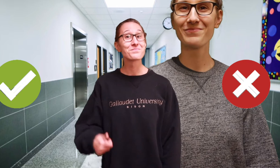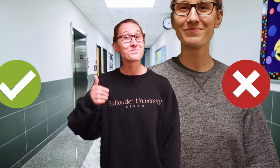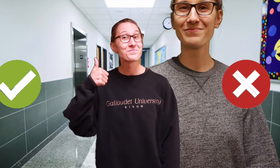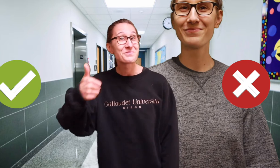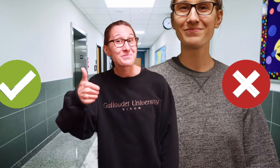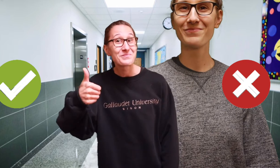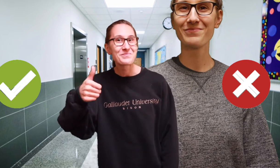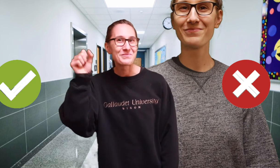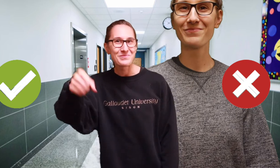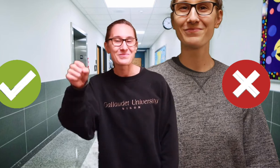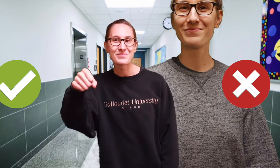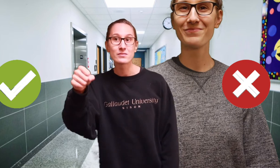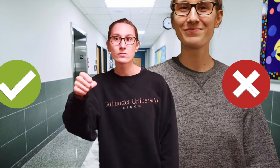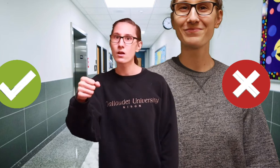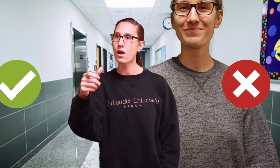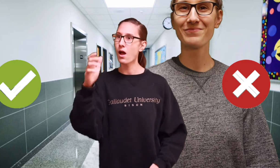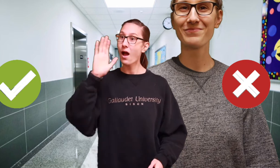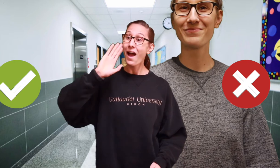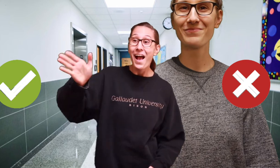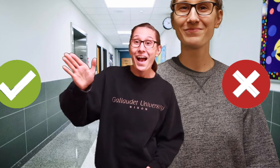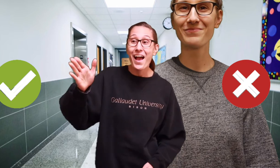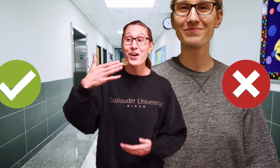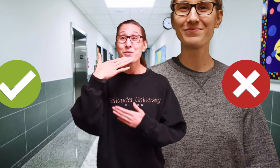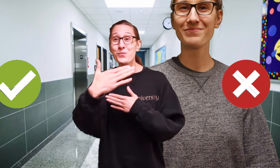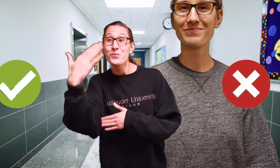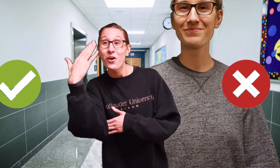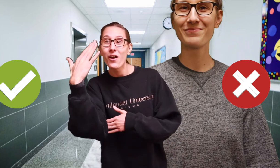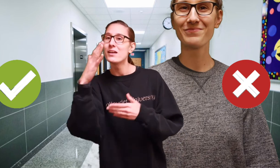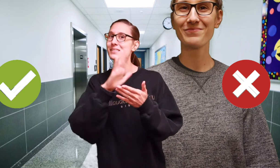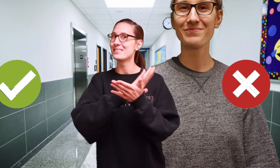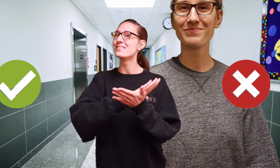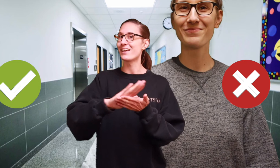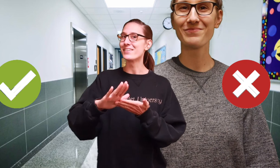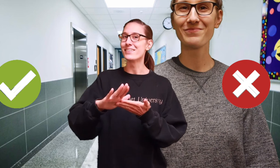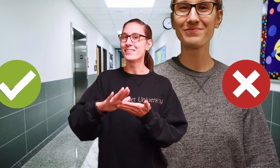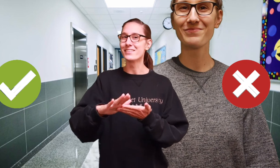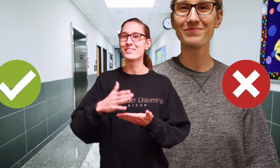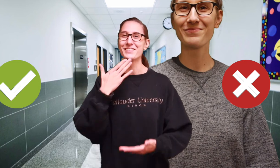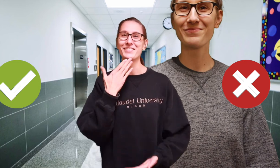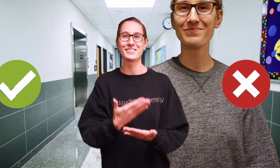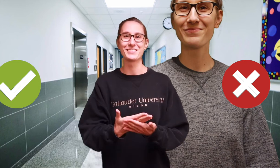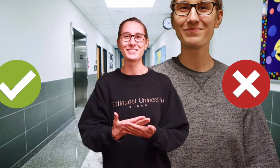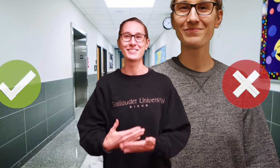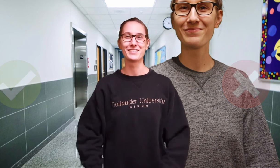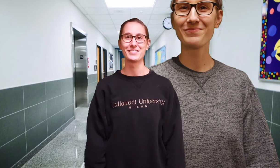Good! Saying "hi" and "good morning" and being kind is good